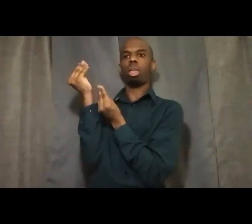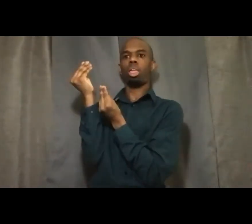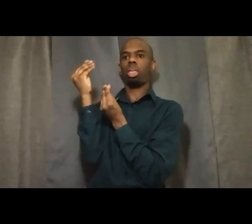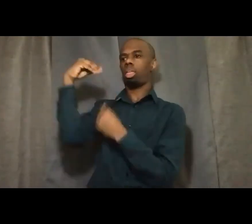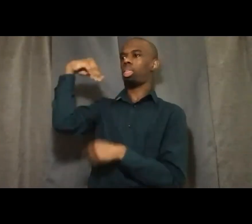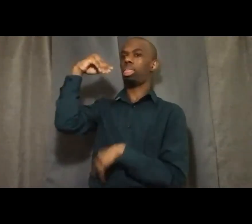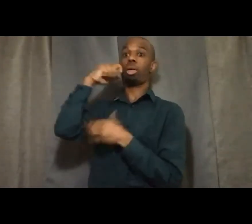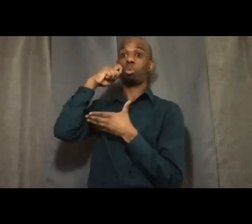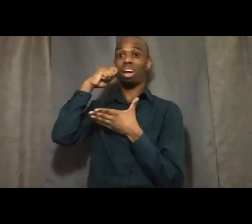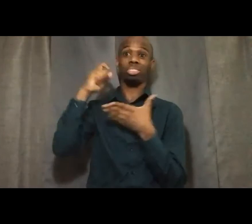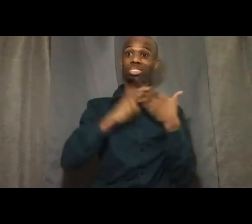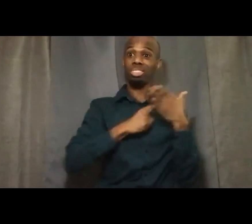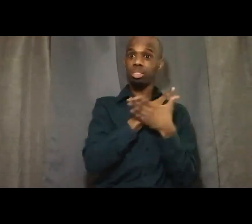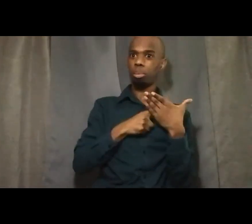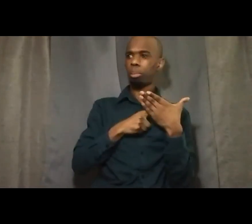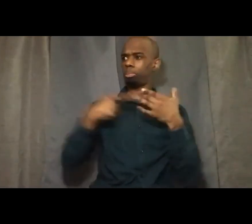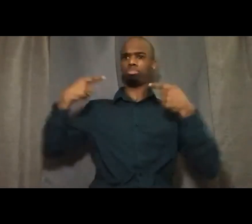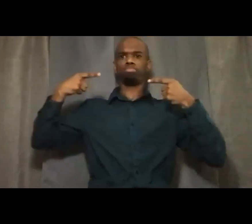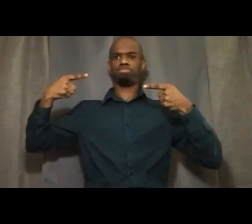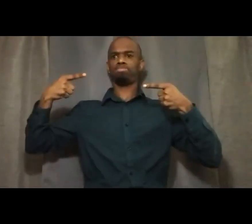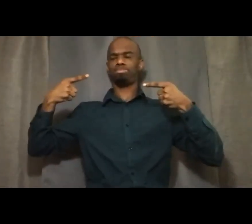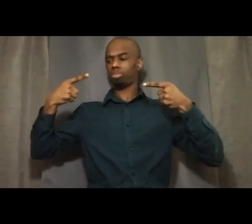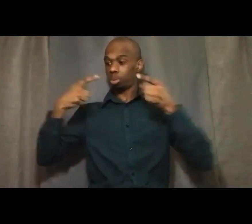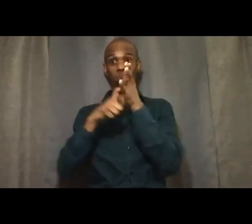And so Dr. King, by the end of his life